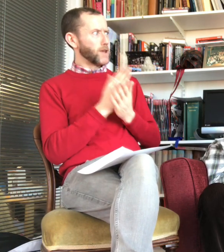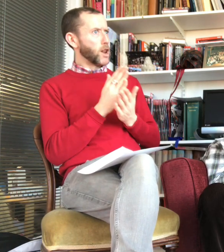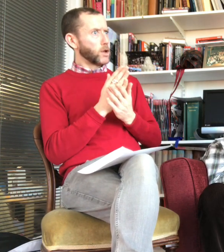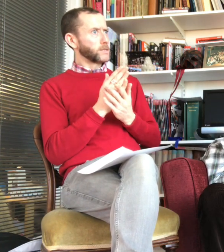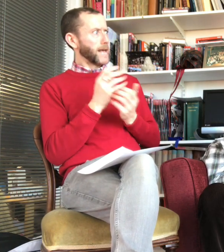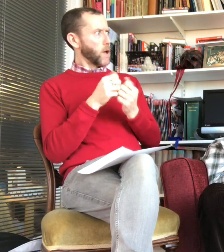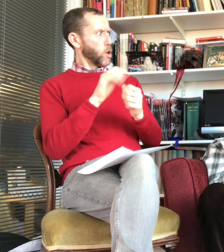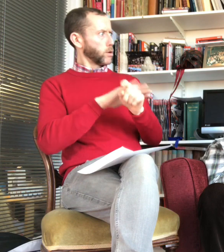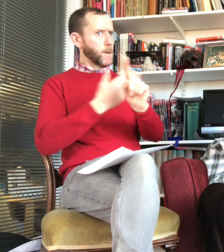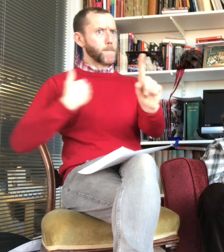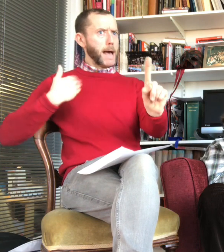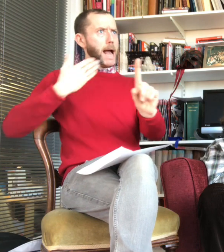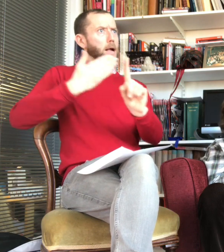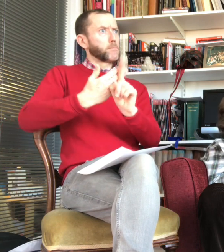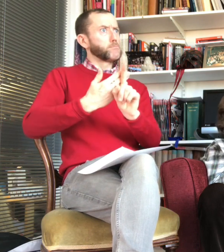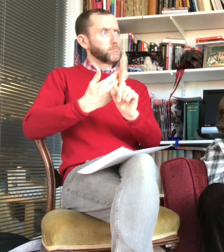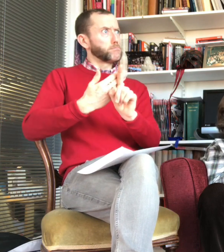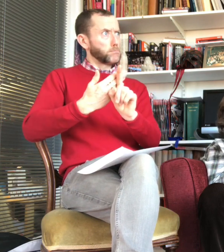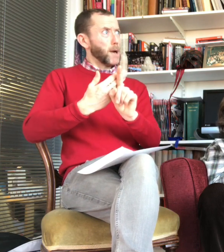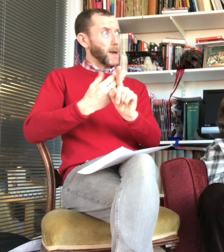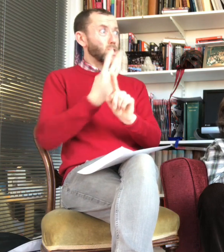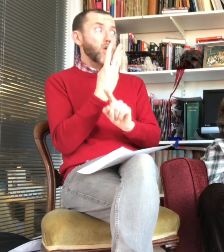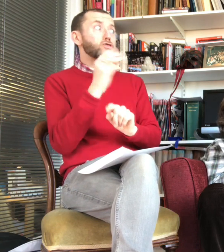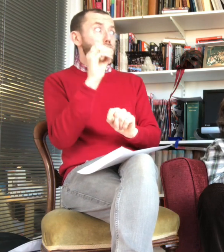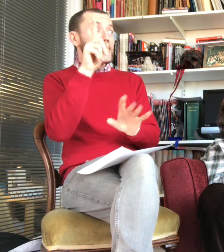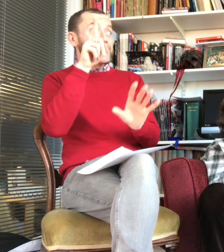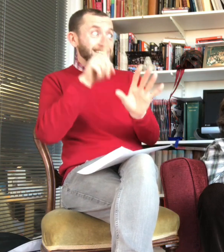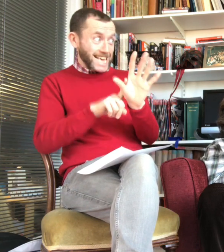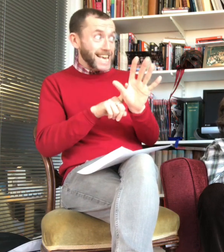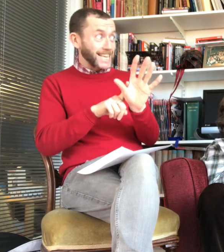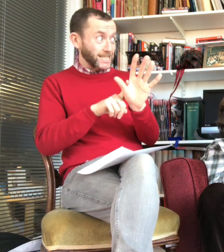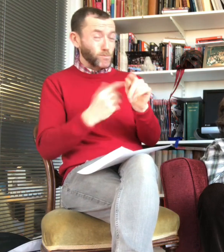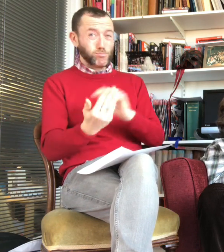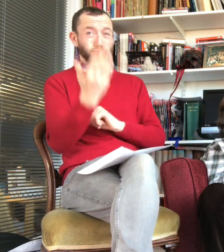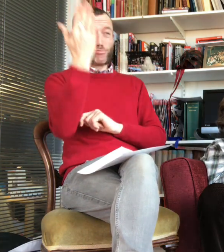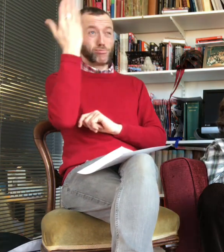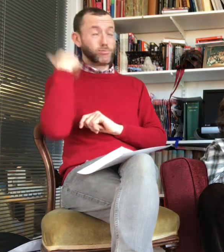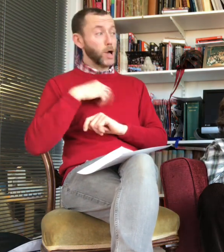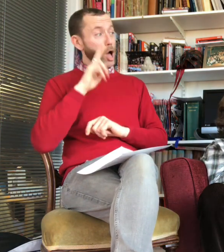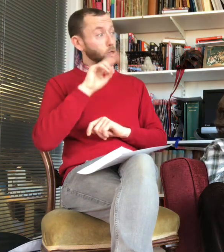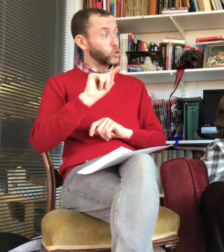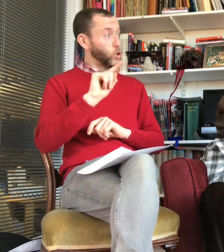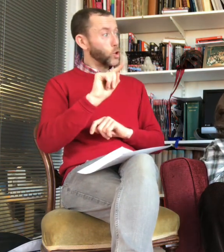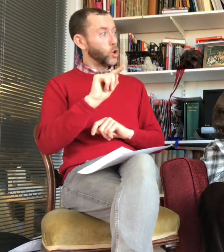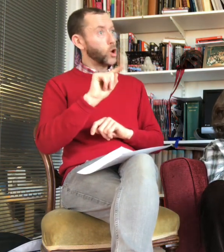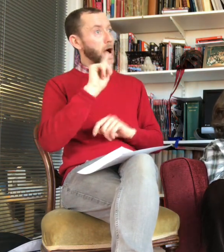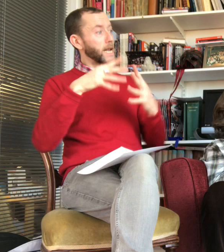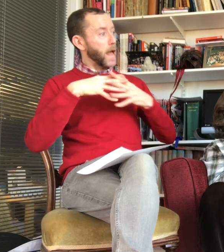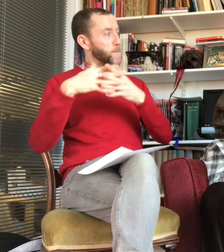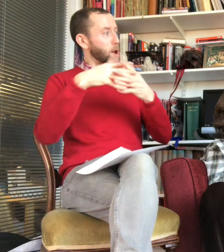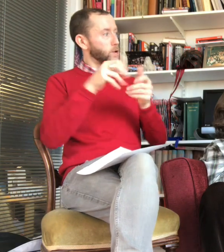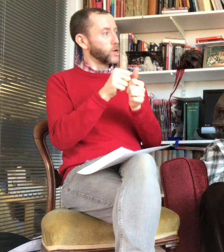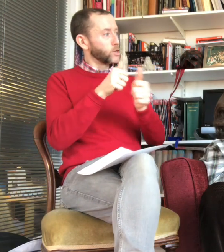must be about 30 years ago, I saw the American company called the 'Theatre of